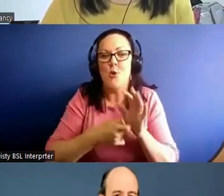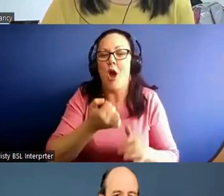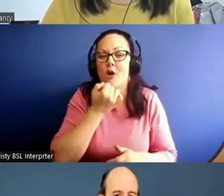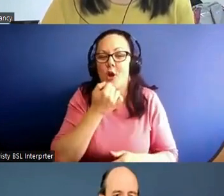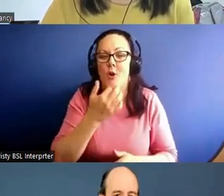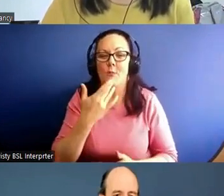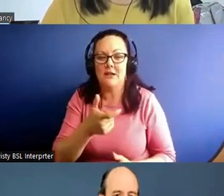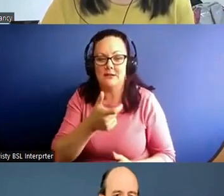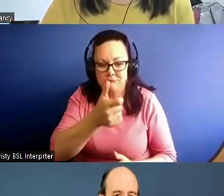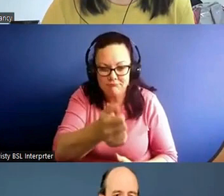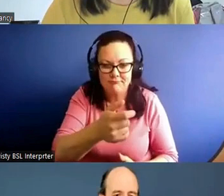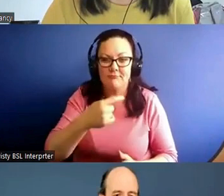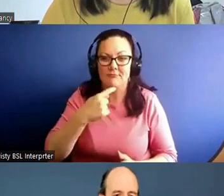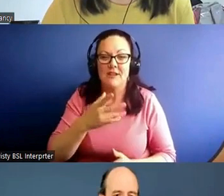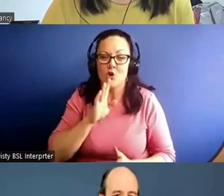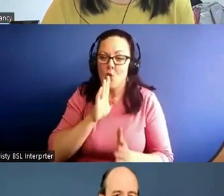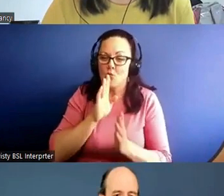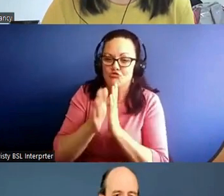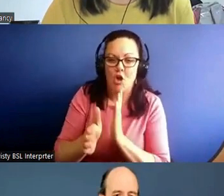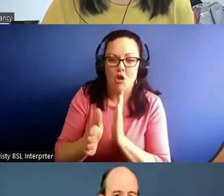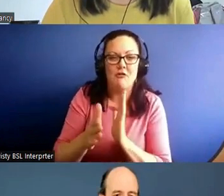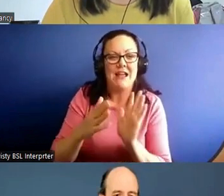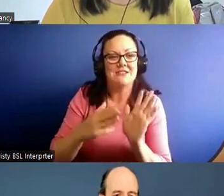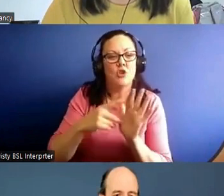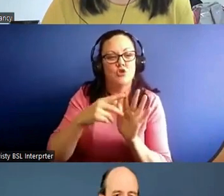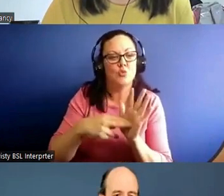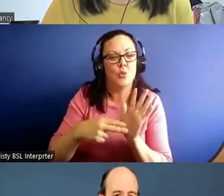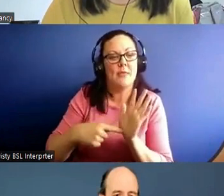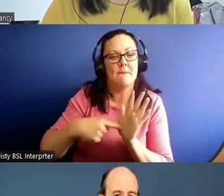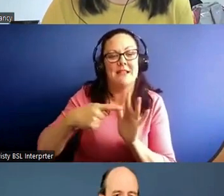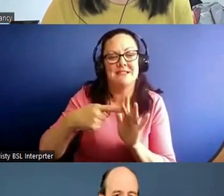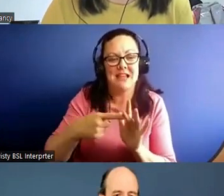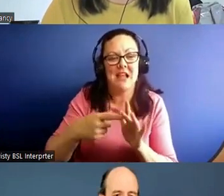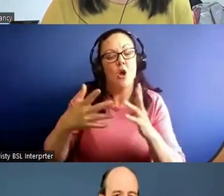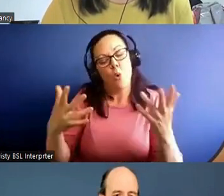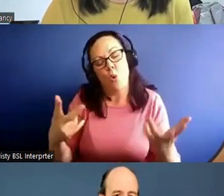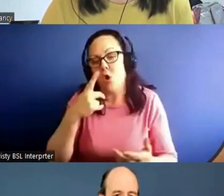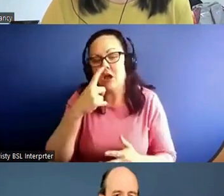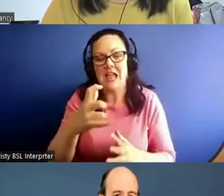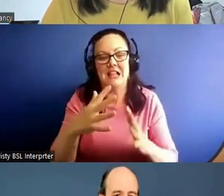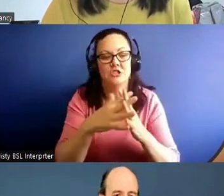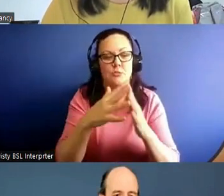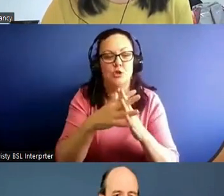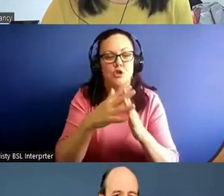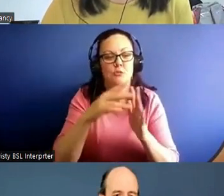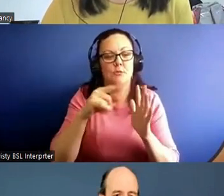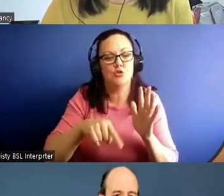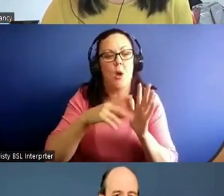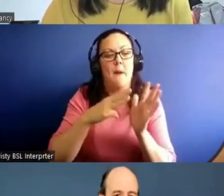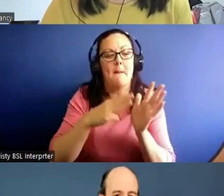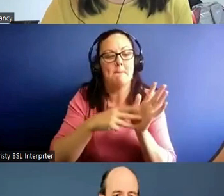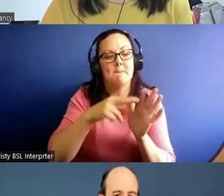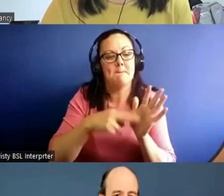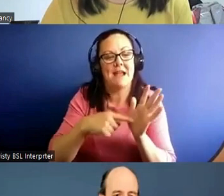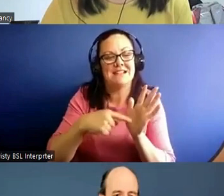the Mentimeter and you can go to Menti.com and the code is the same.